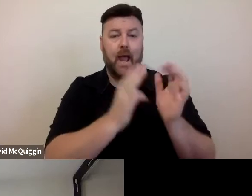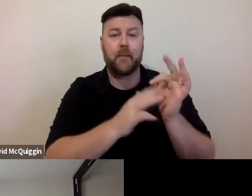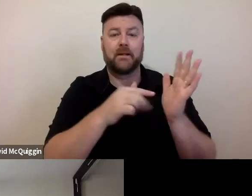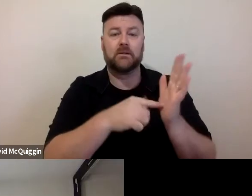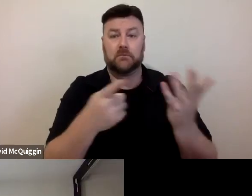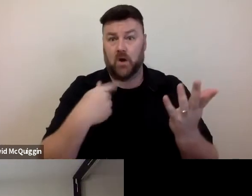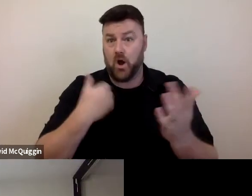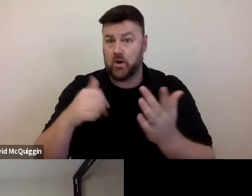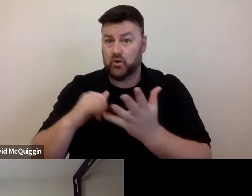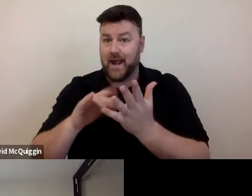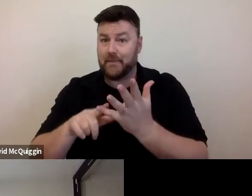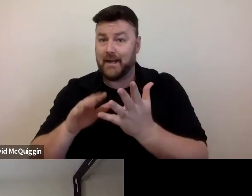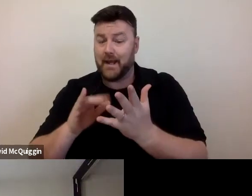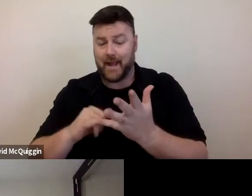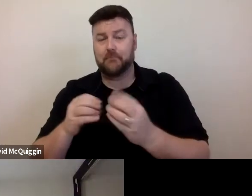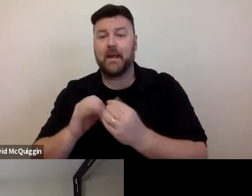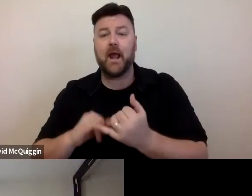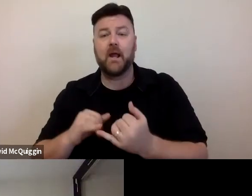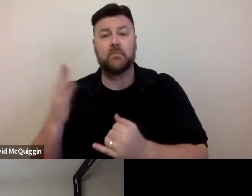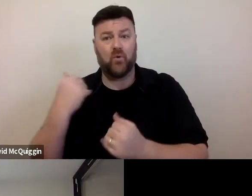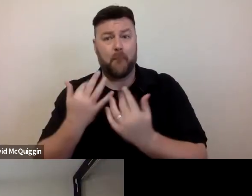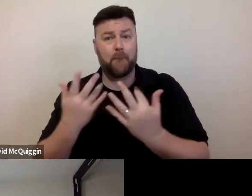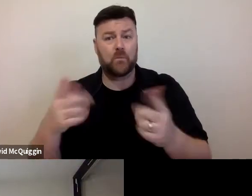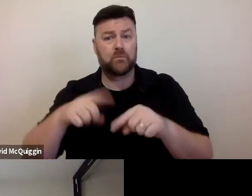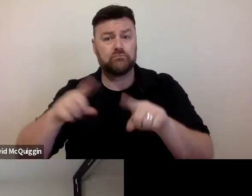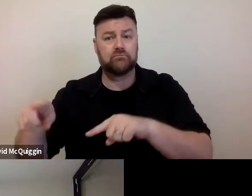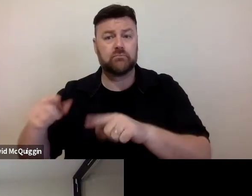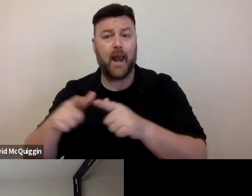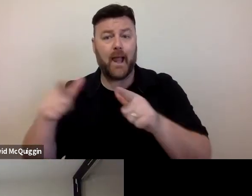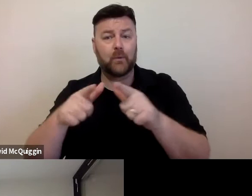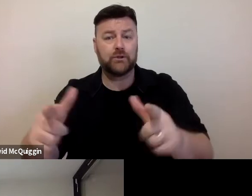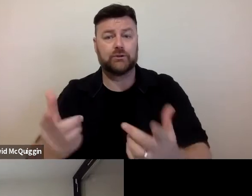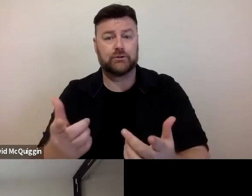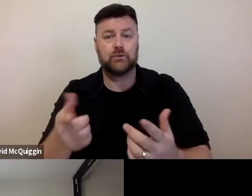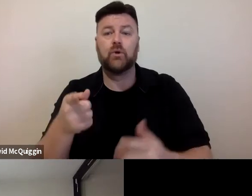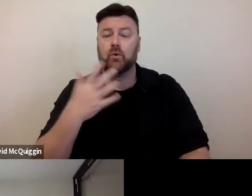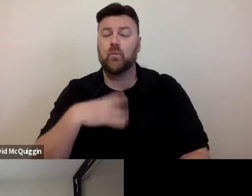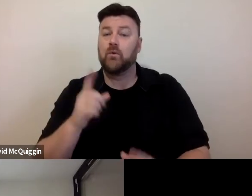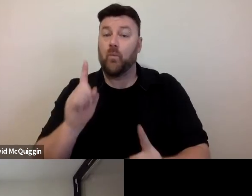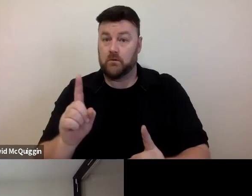languages as well, what you want to do is one of two things. You want to